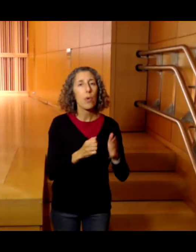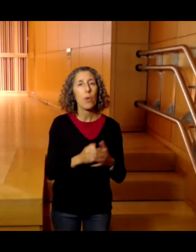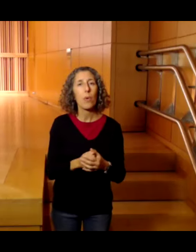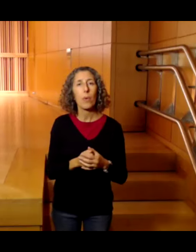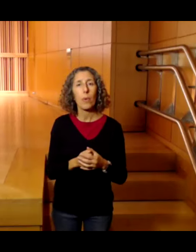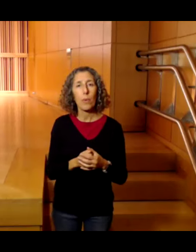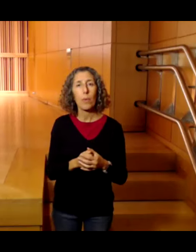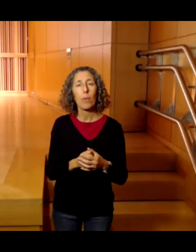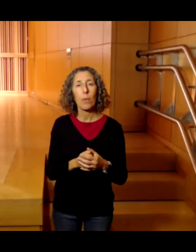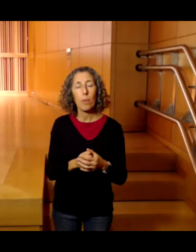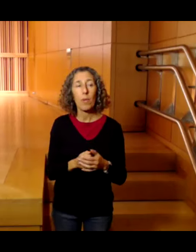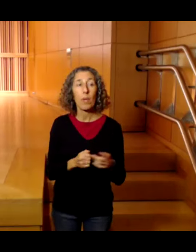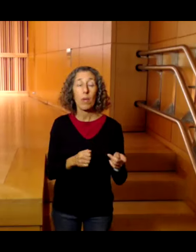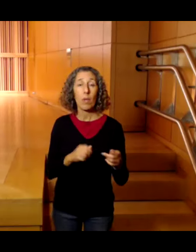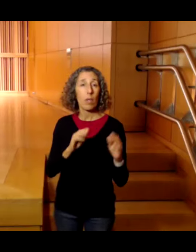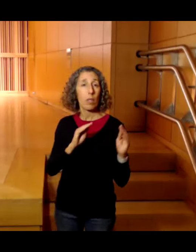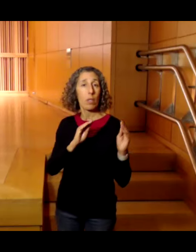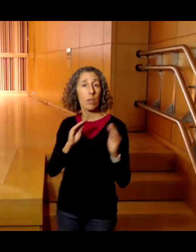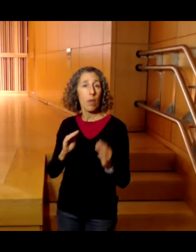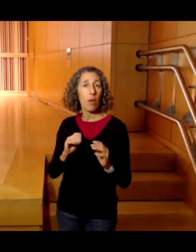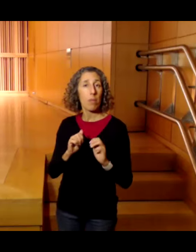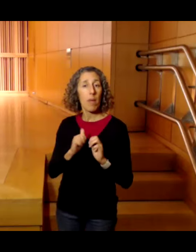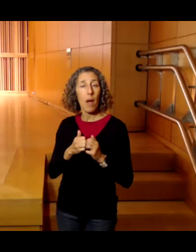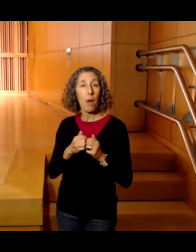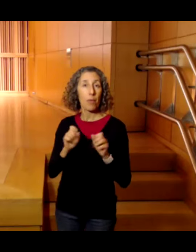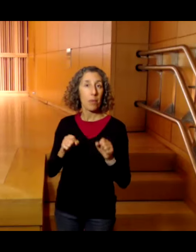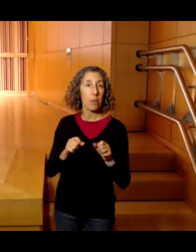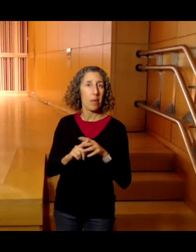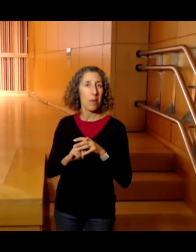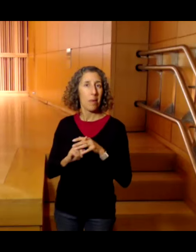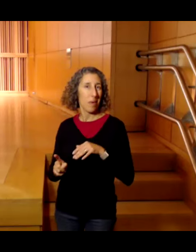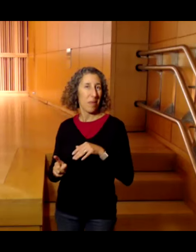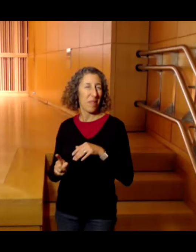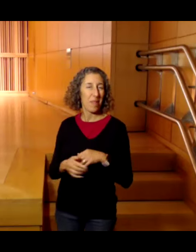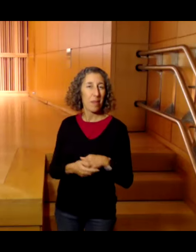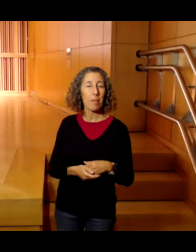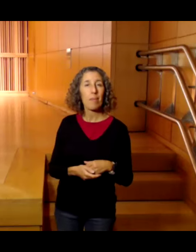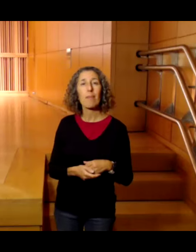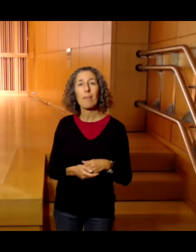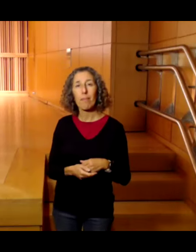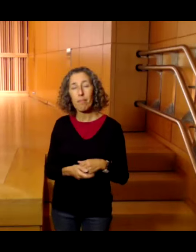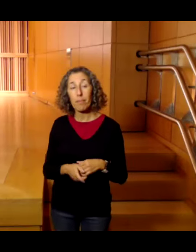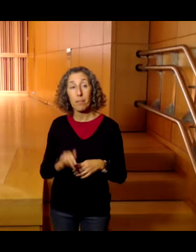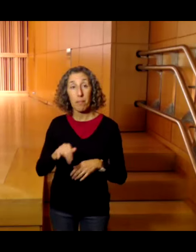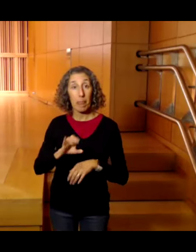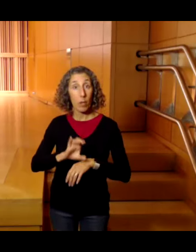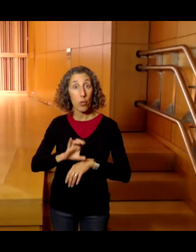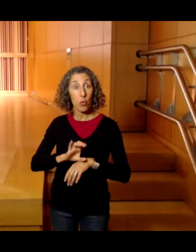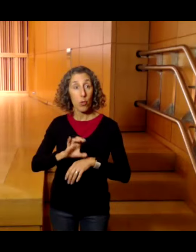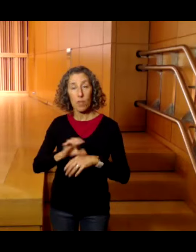Billy taught James the delicate art of how to make an exit. Their initial departure from that church on 133rd Street.